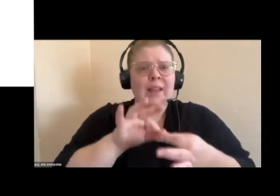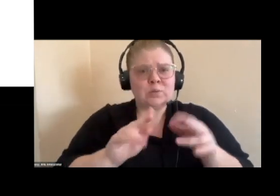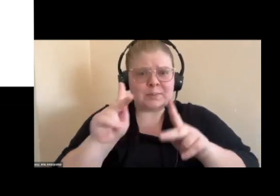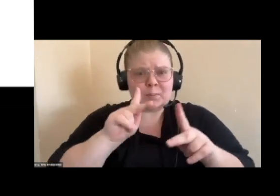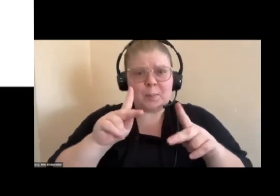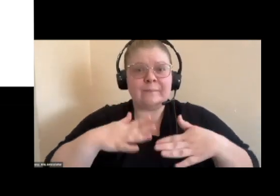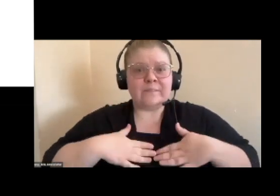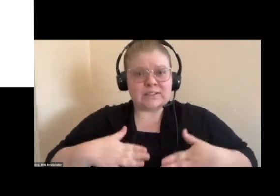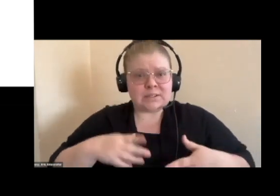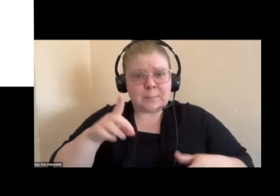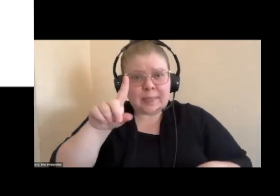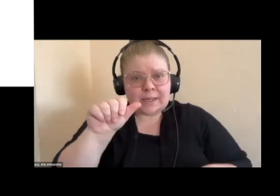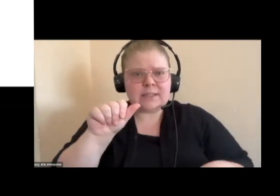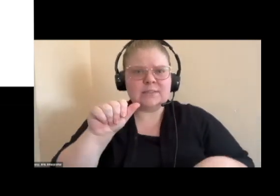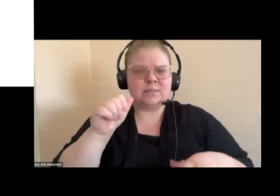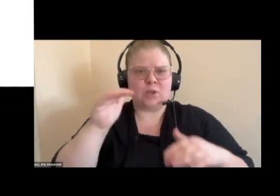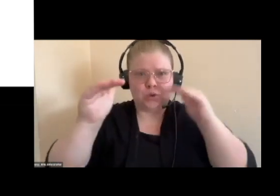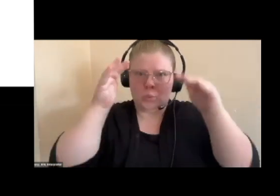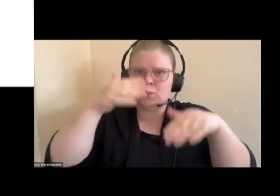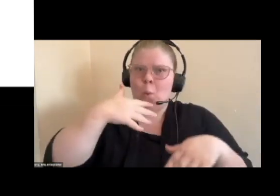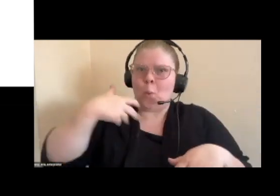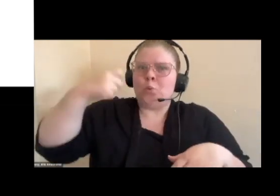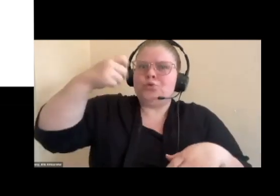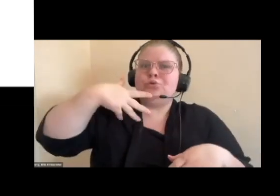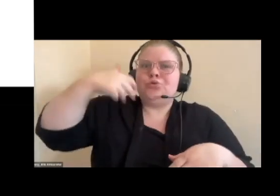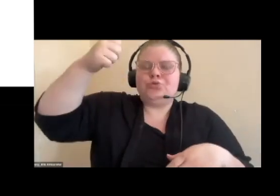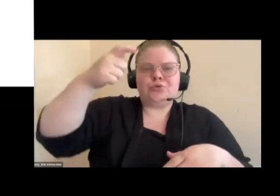the percentages are still pretty low.